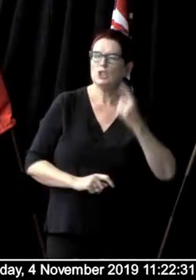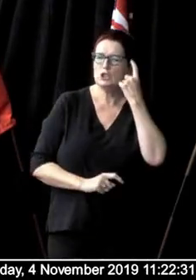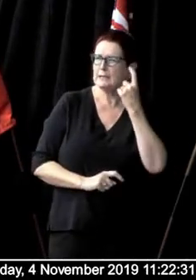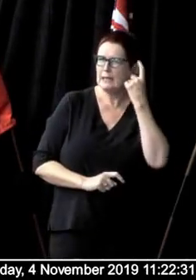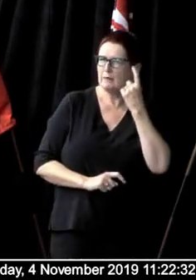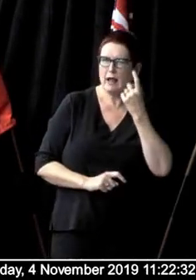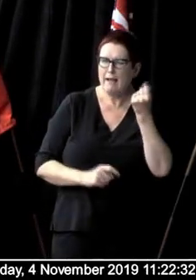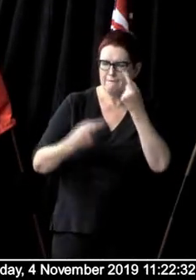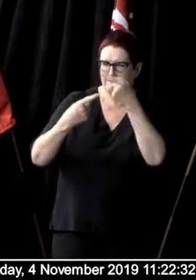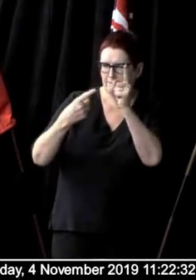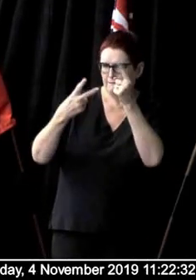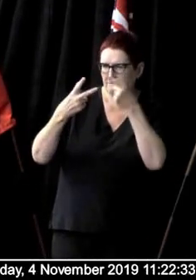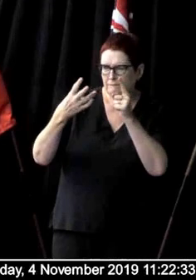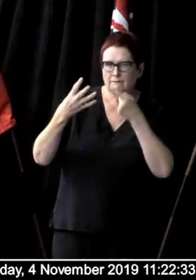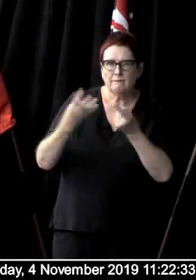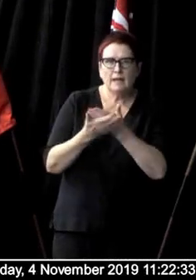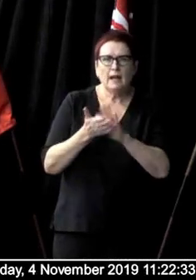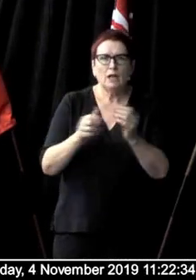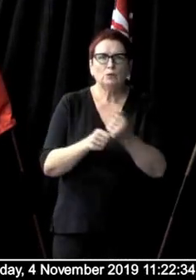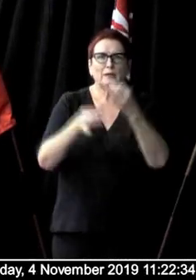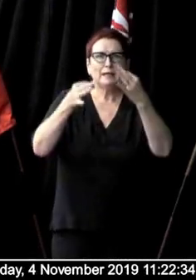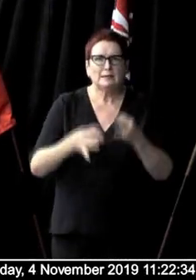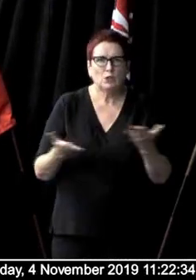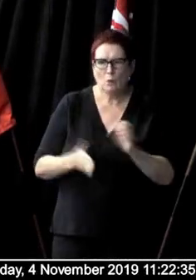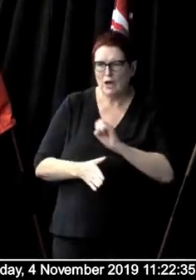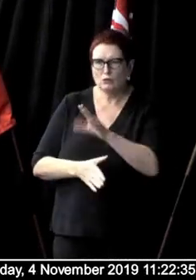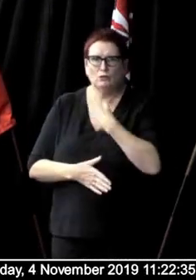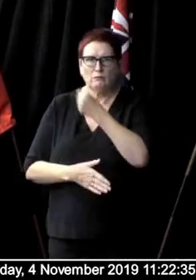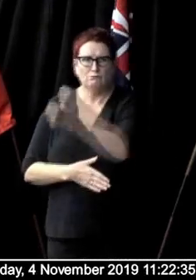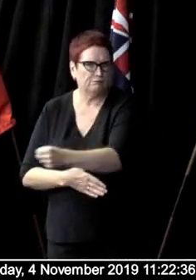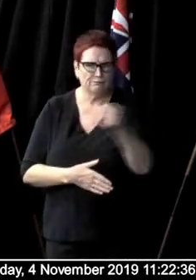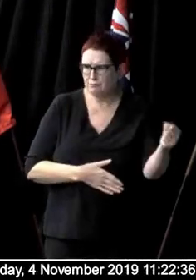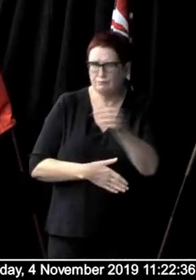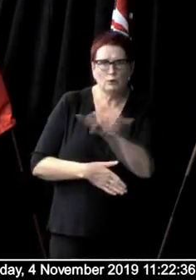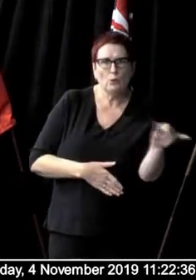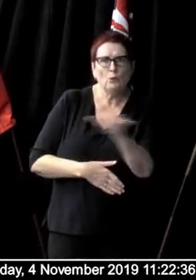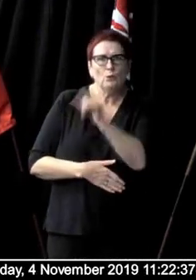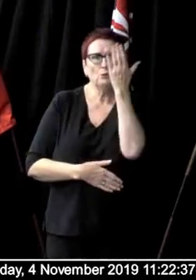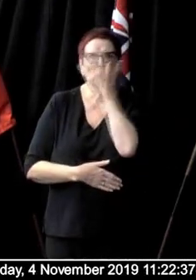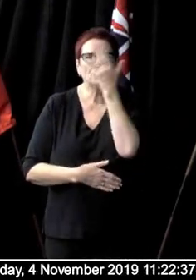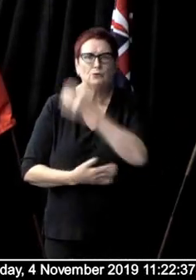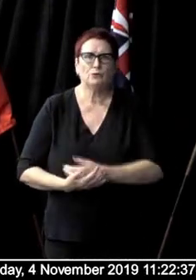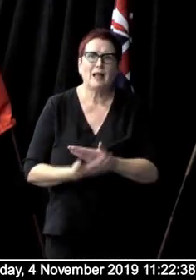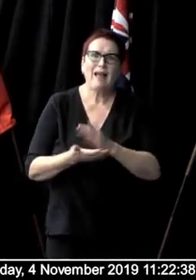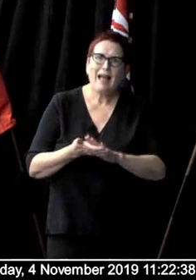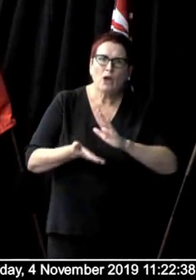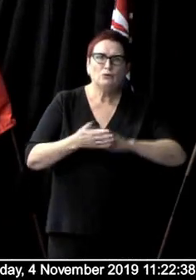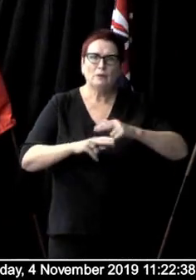that influence the decision-making process, in which a parent engages to make that choice, including the desire